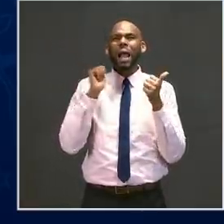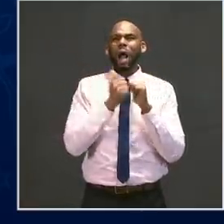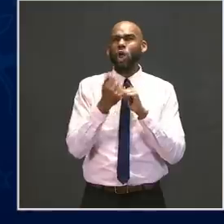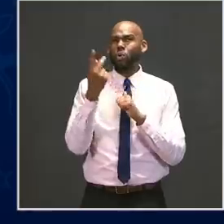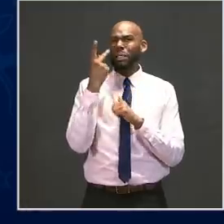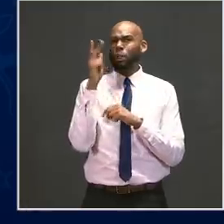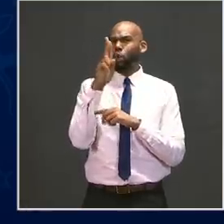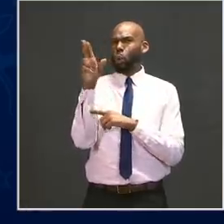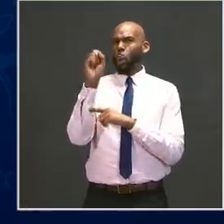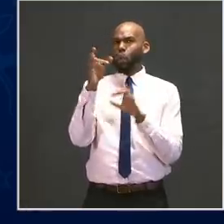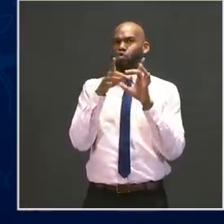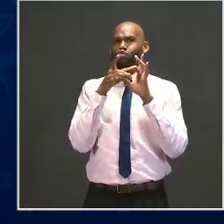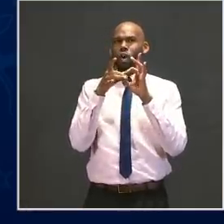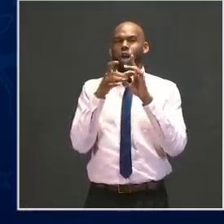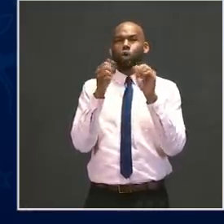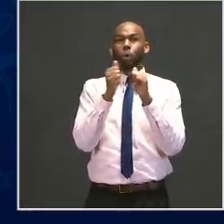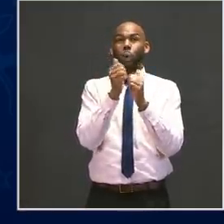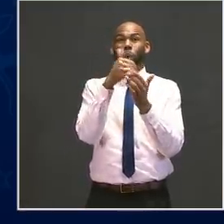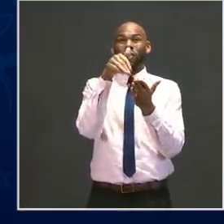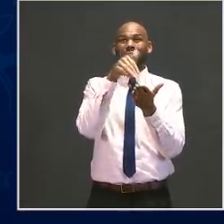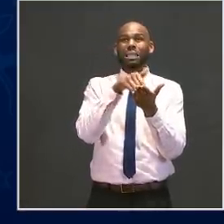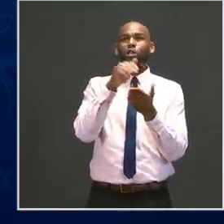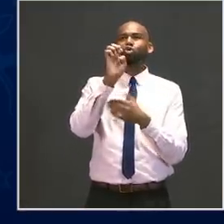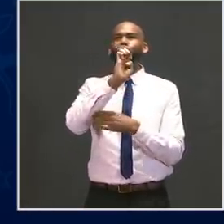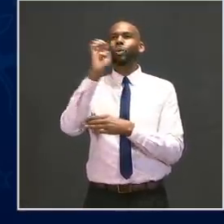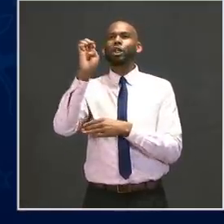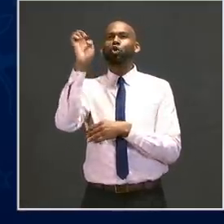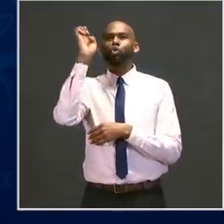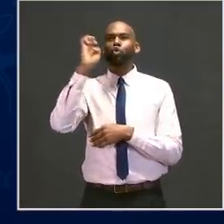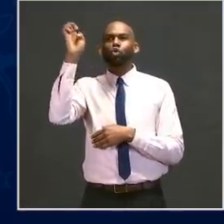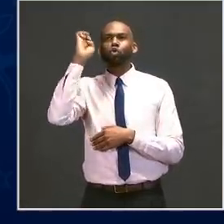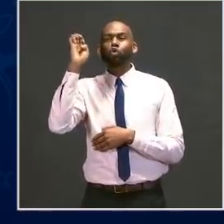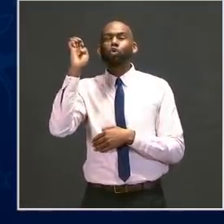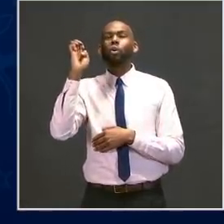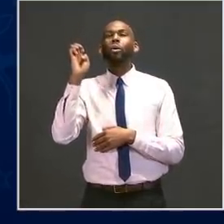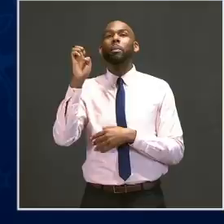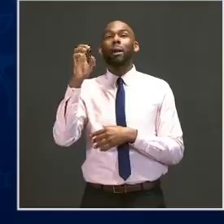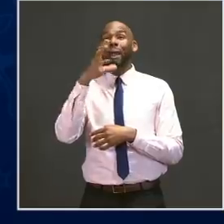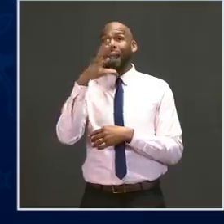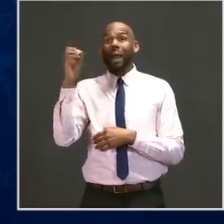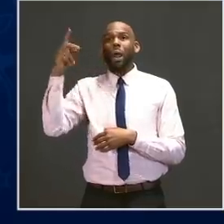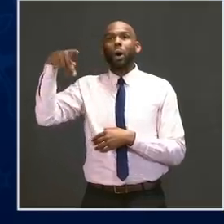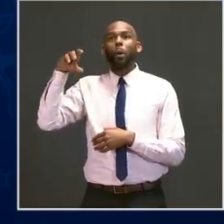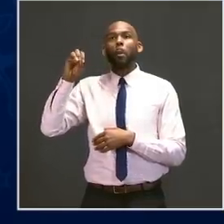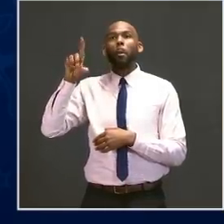with Central and Eastern Europe, including Poland? Ms. Psaki: How does he see the relationship?